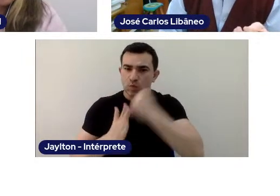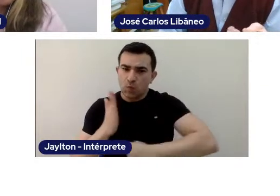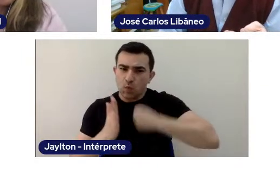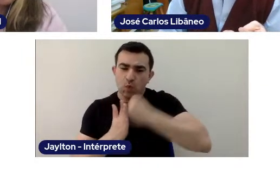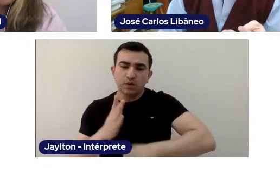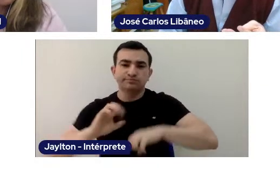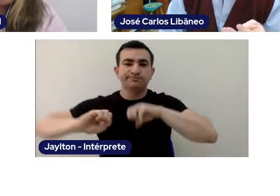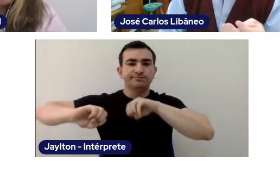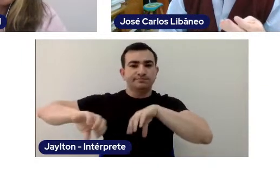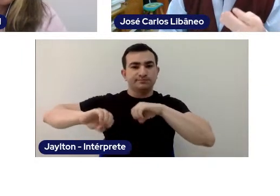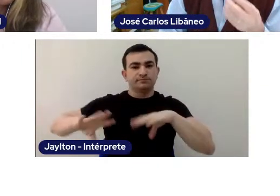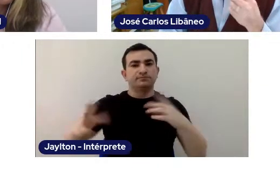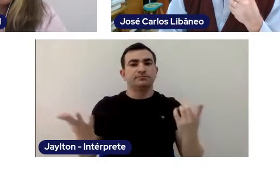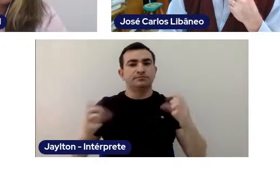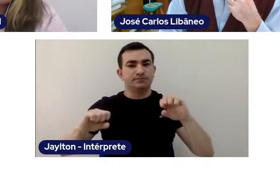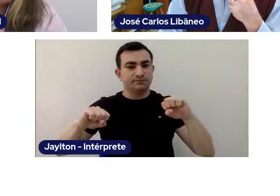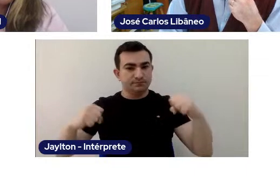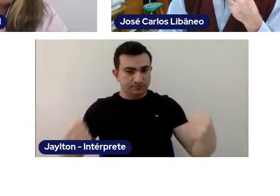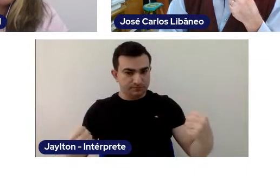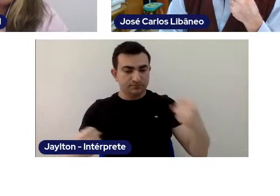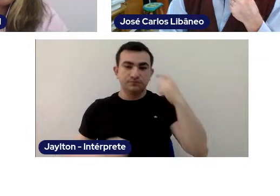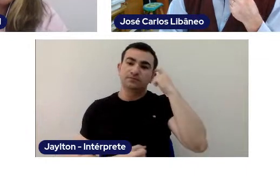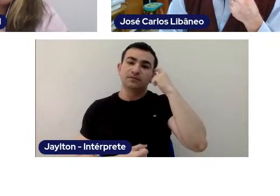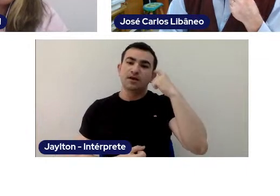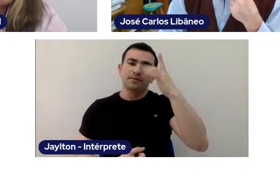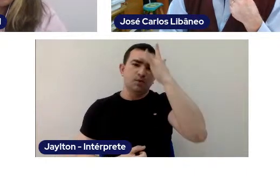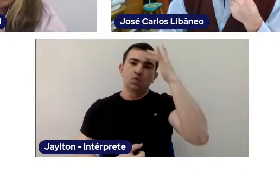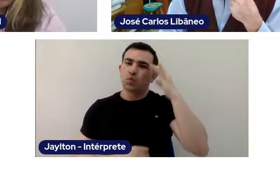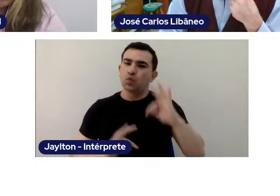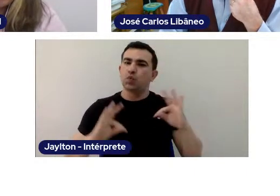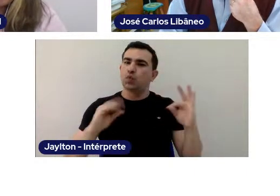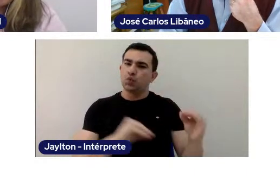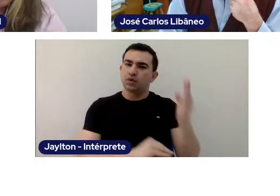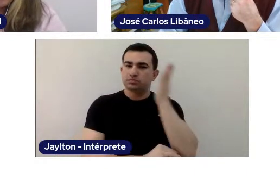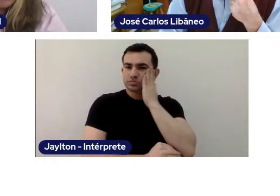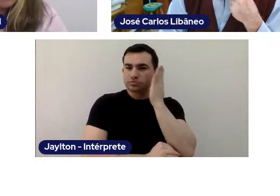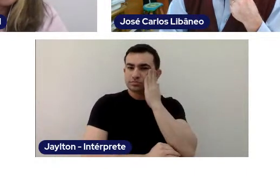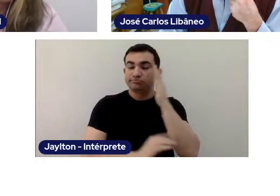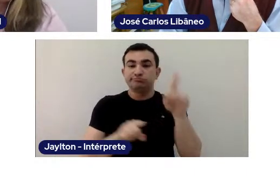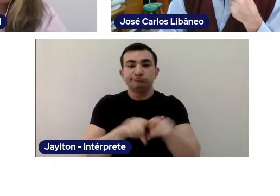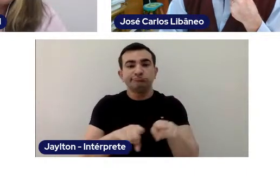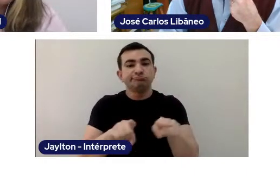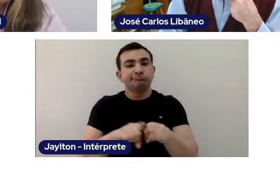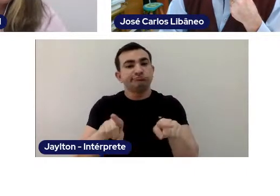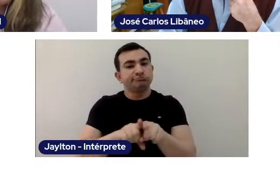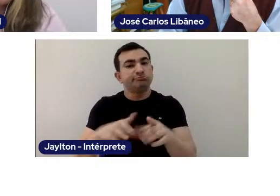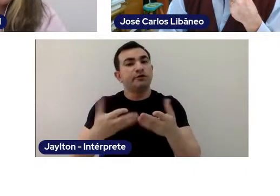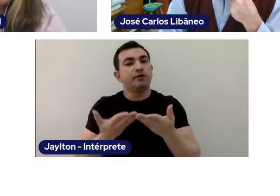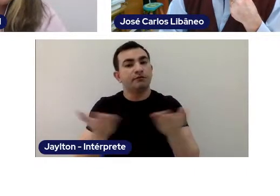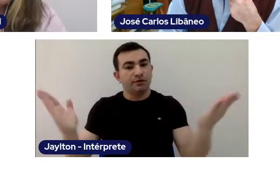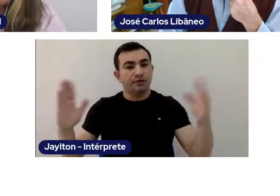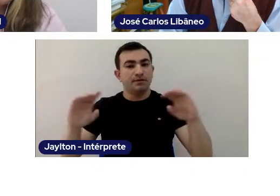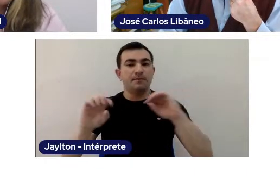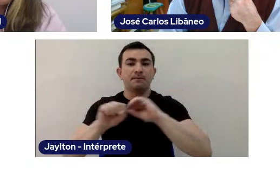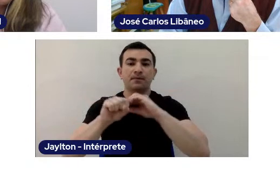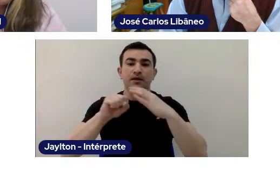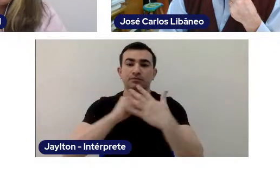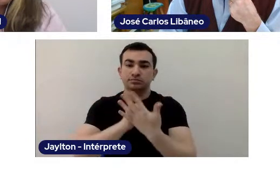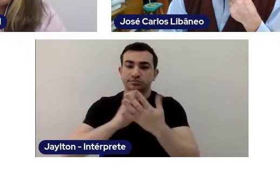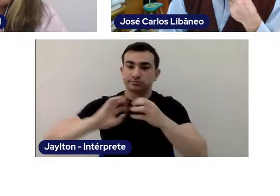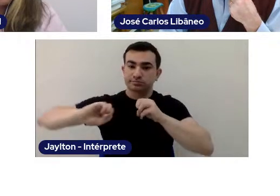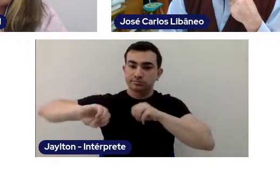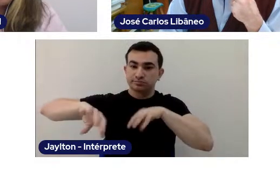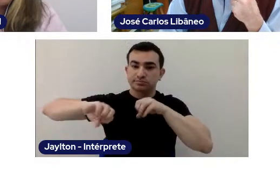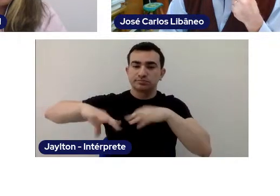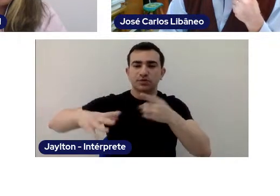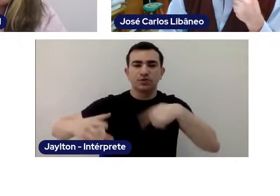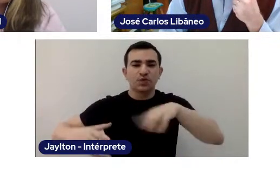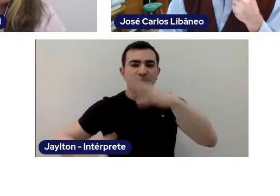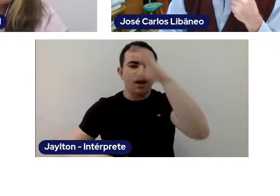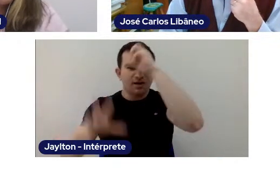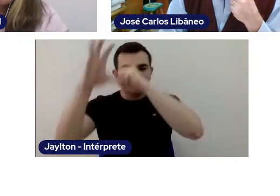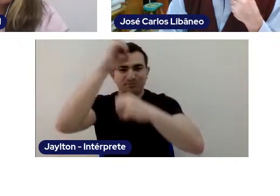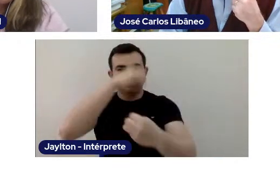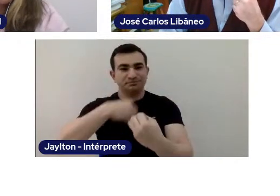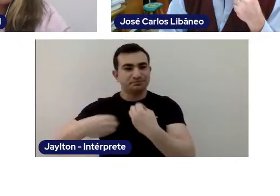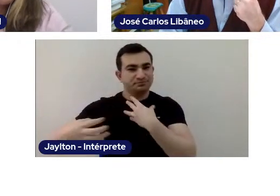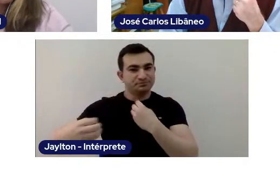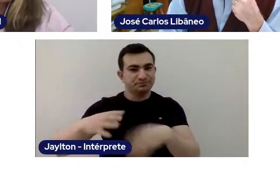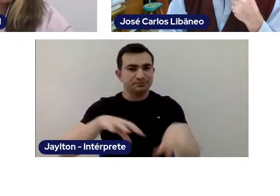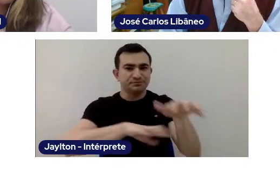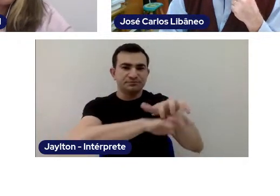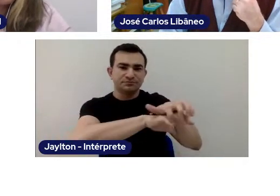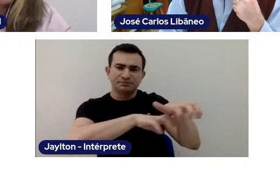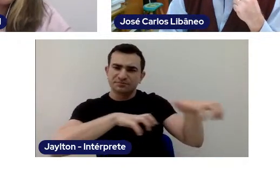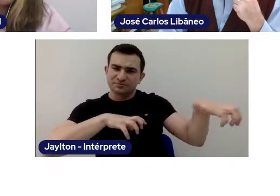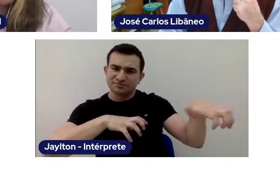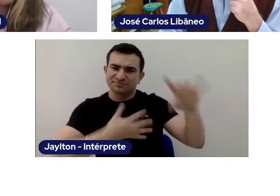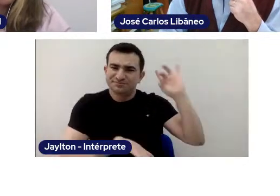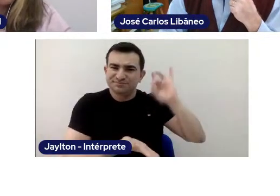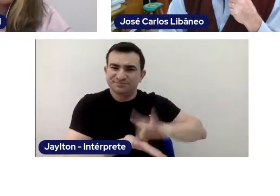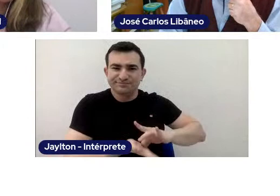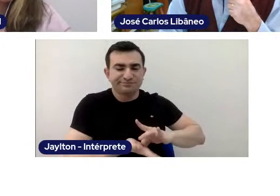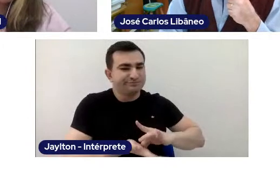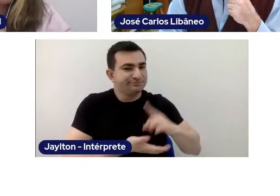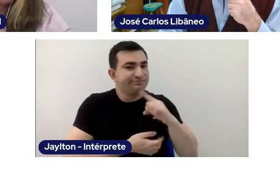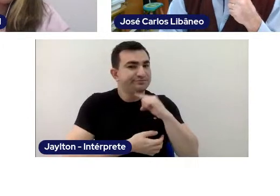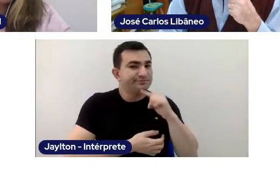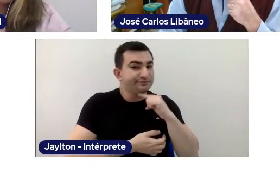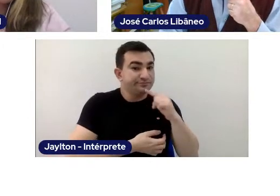What is behing this? Well, everyone knows, and the pandemic has taught us this, is that an online education, a distant education, it doesn't work. The pandemic has proven that.